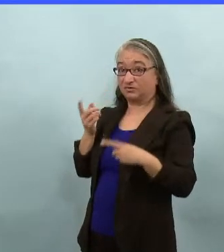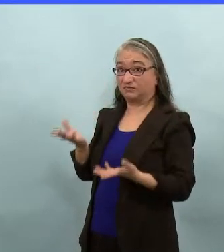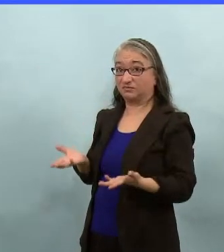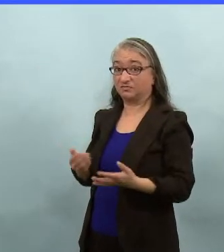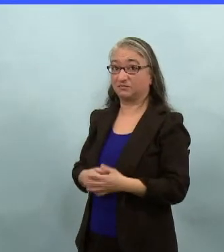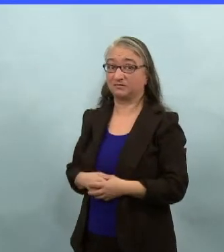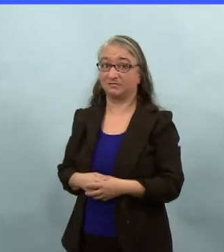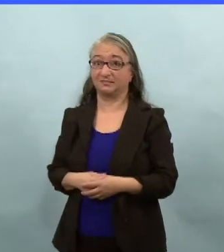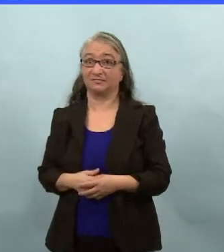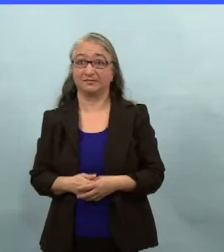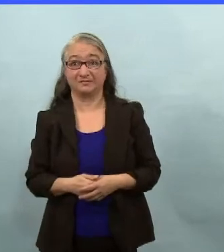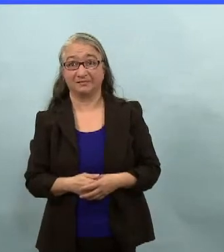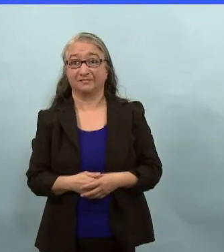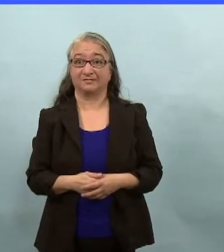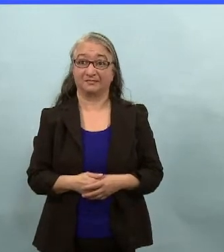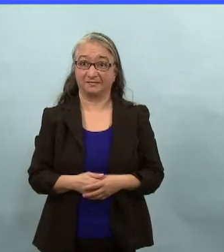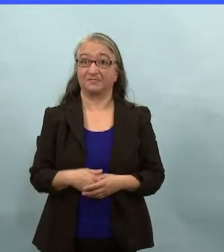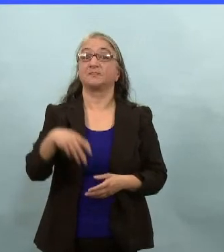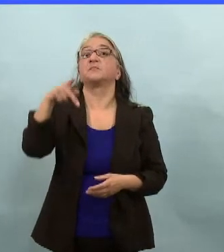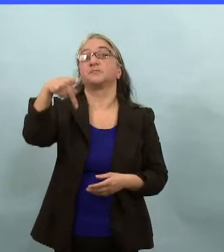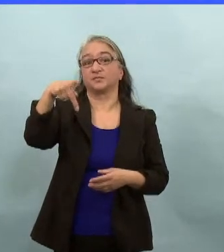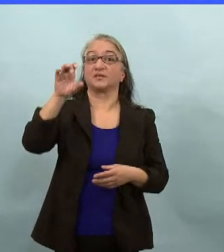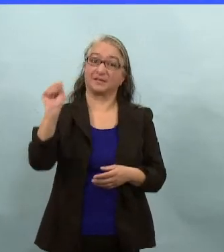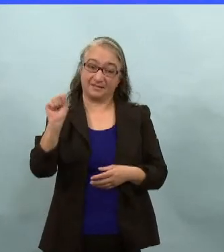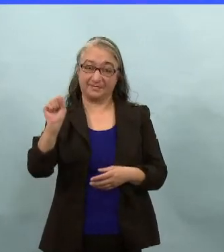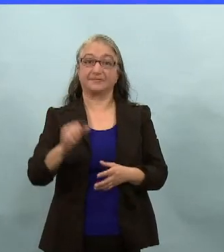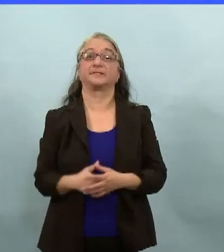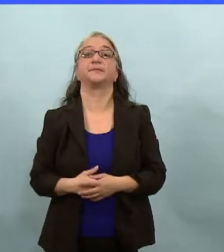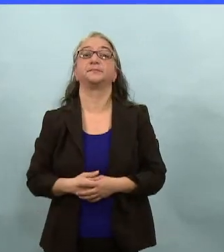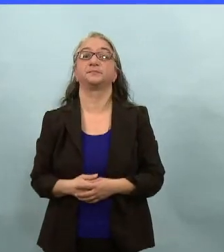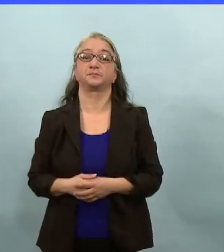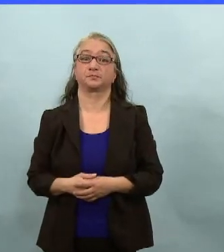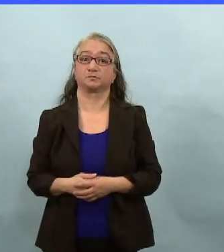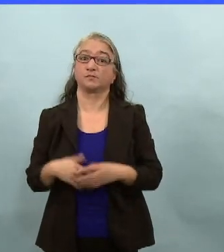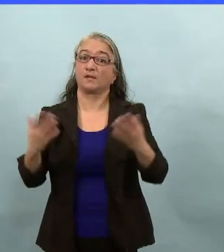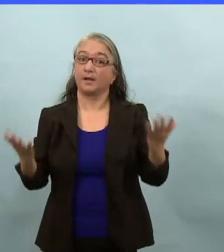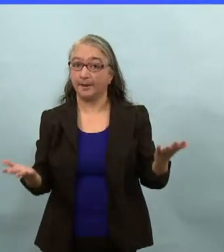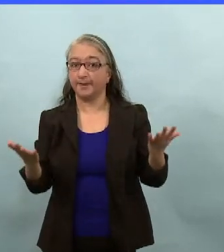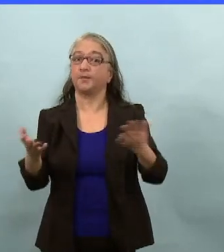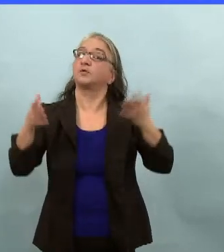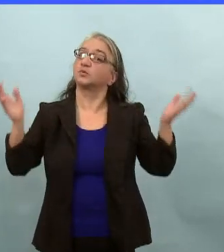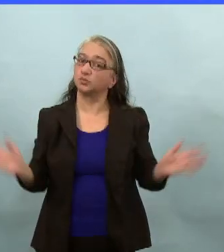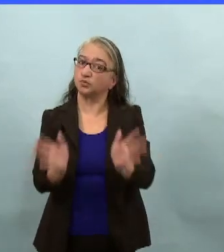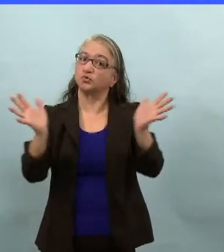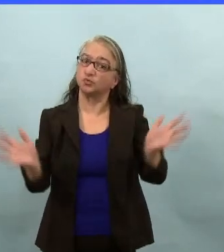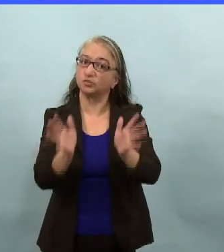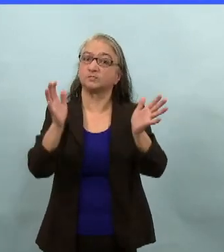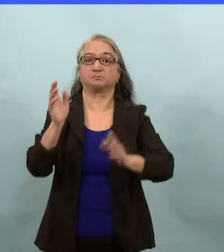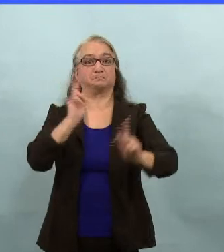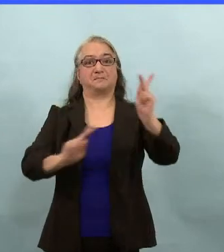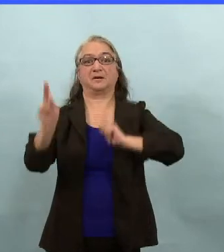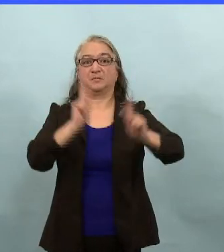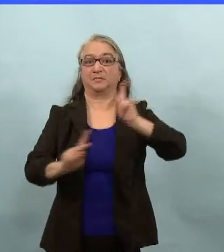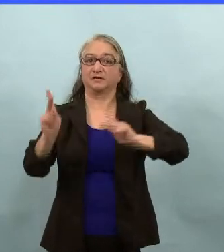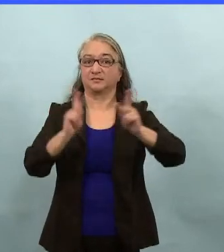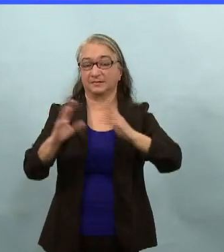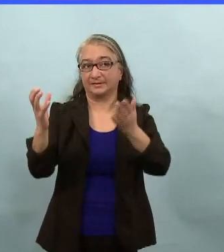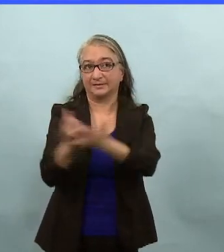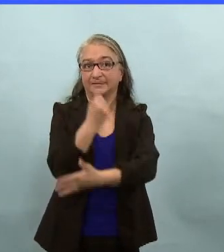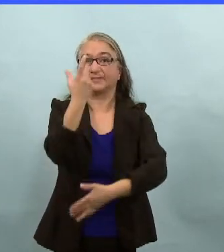but i and i think you know we need we need to encourage as many manitobans to get vaccinated i think that there are other ways that that we might be able to do that we'll